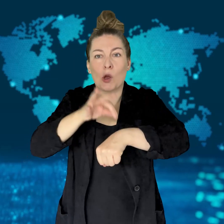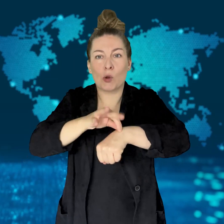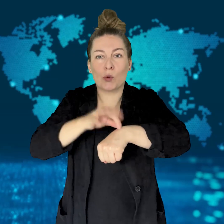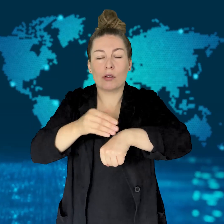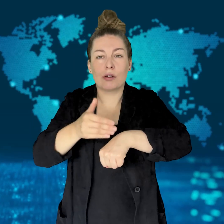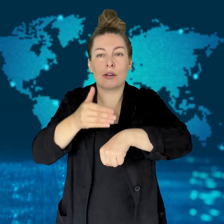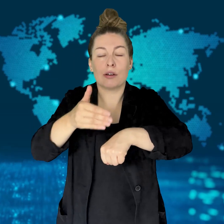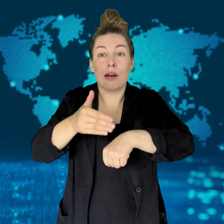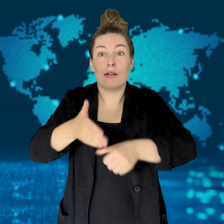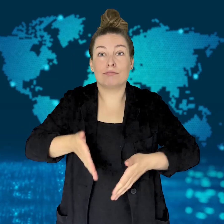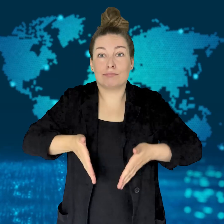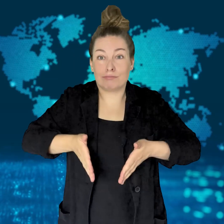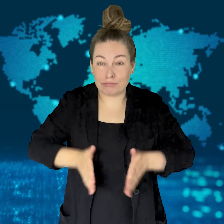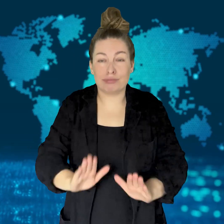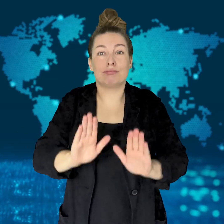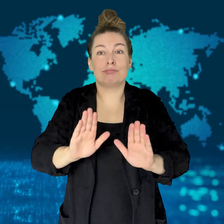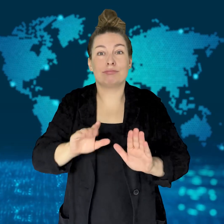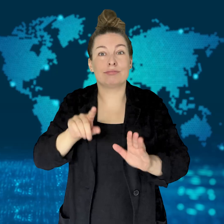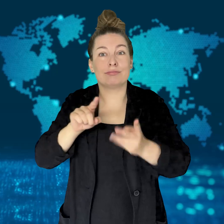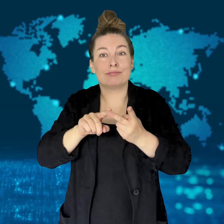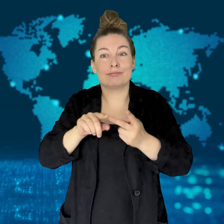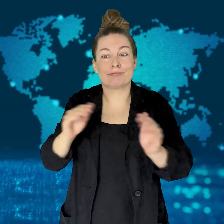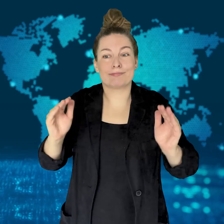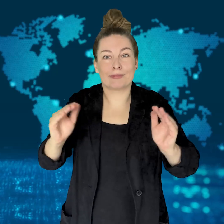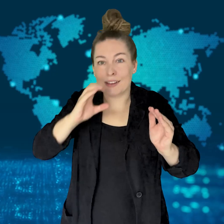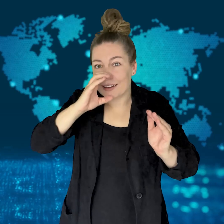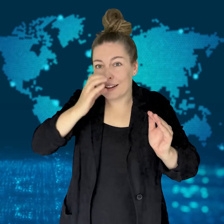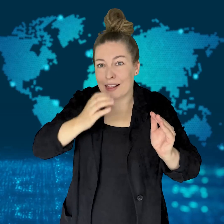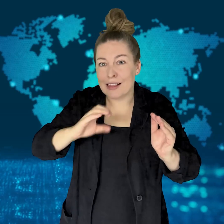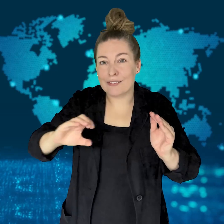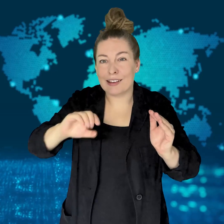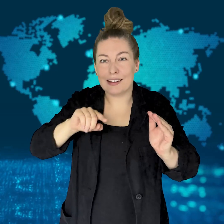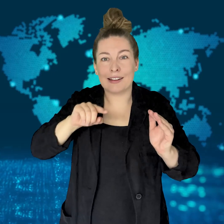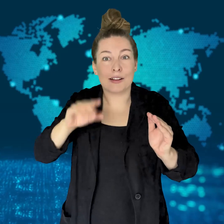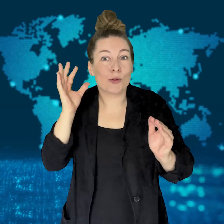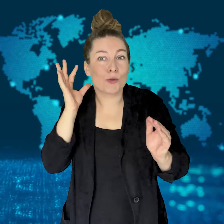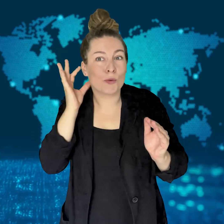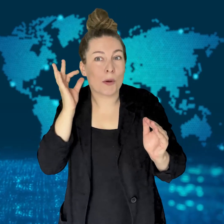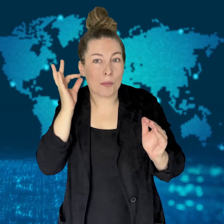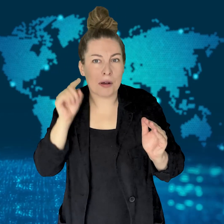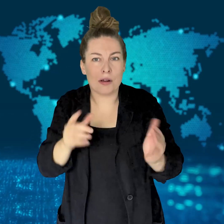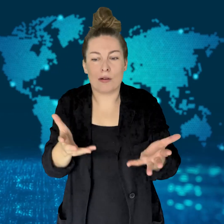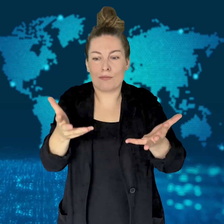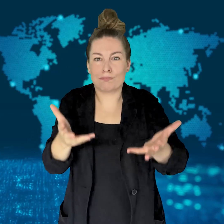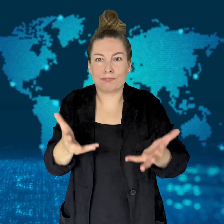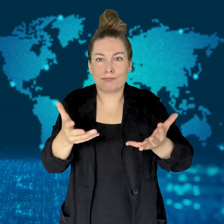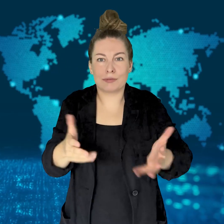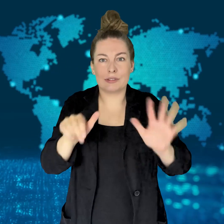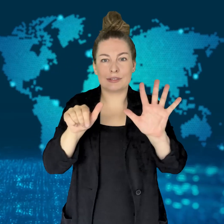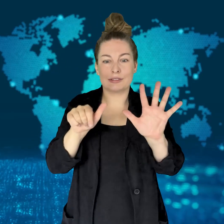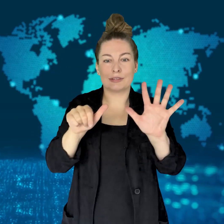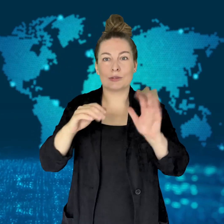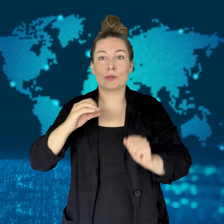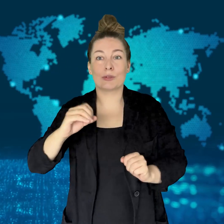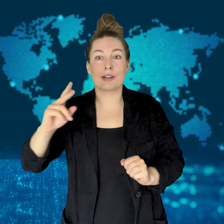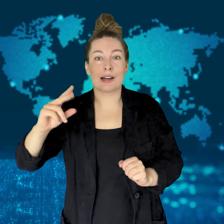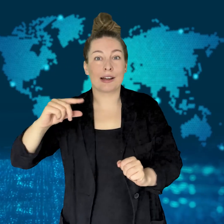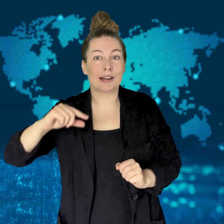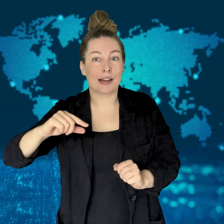born about 18 minutes later.